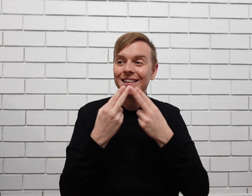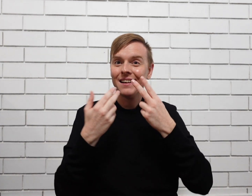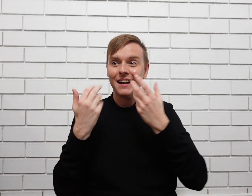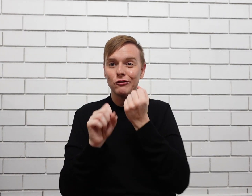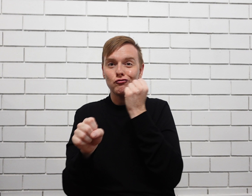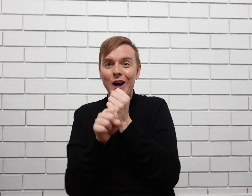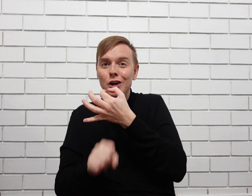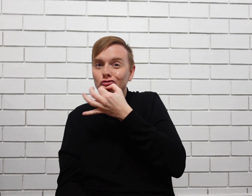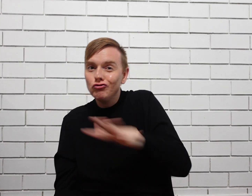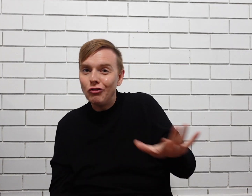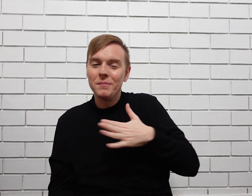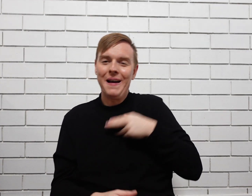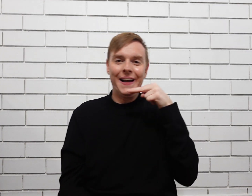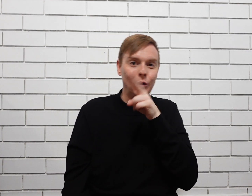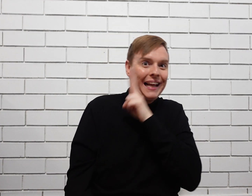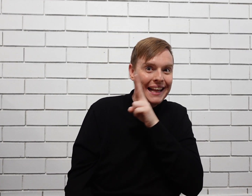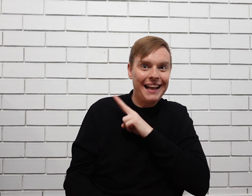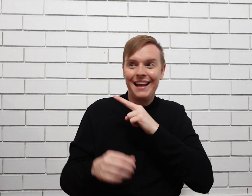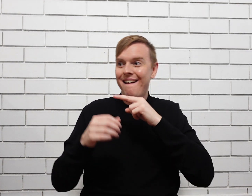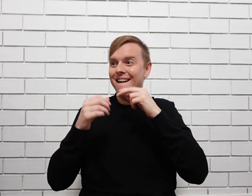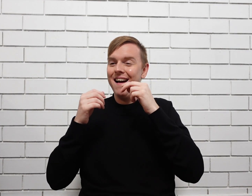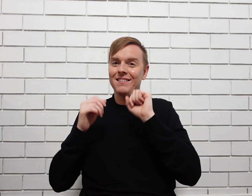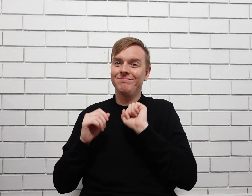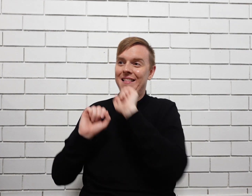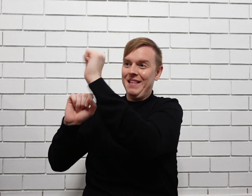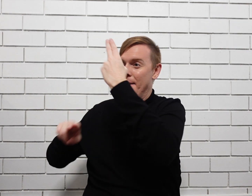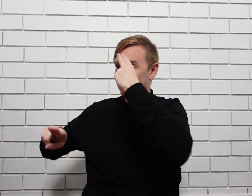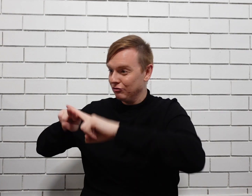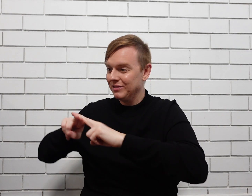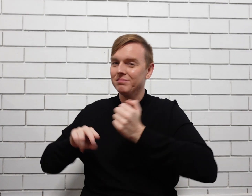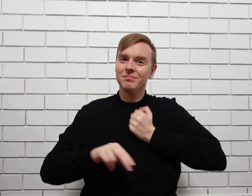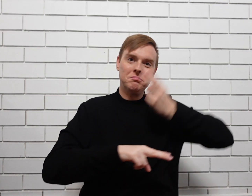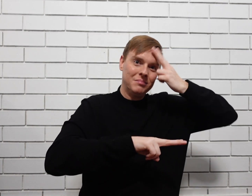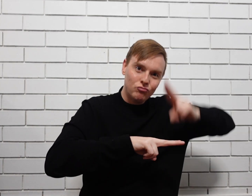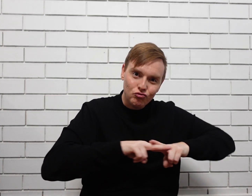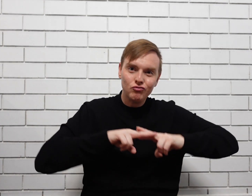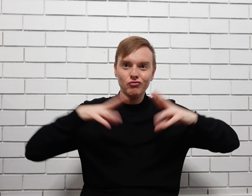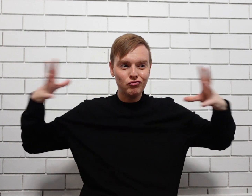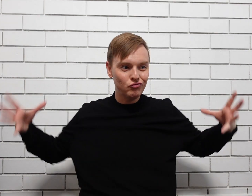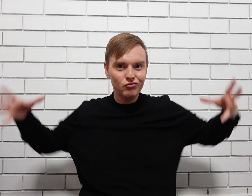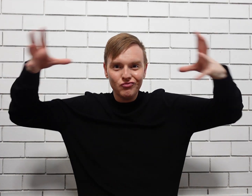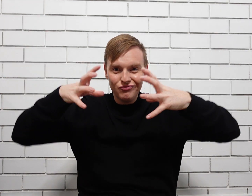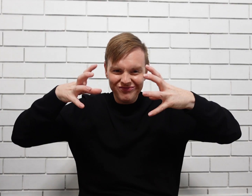They (our parents) have grandchildren, my four nephews and nieces. Their parents and my parents are together as a big family.